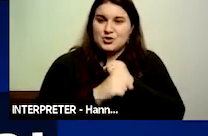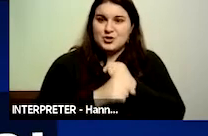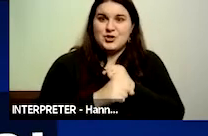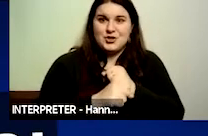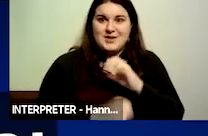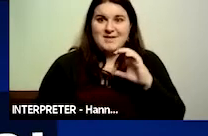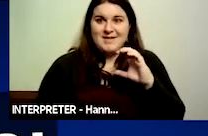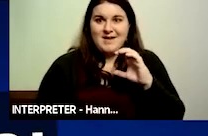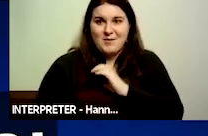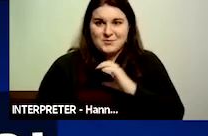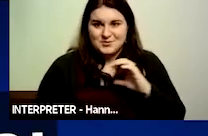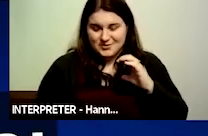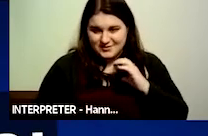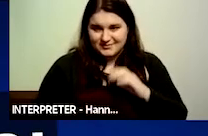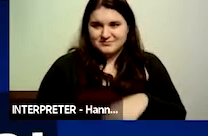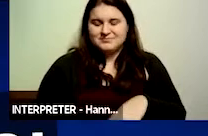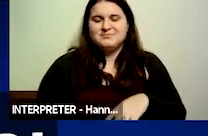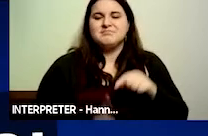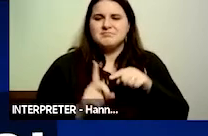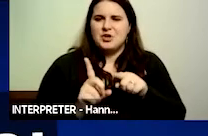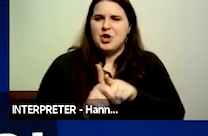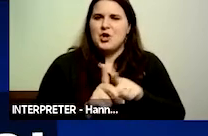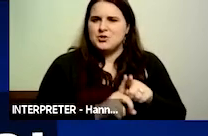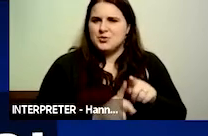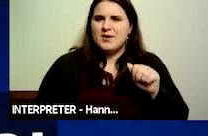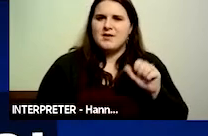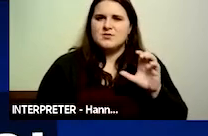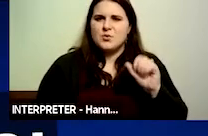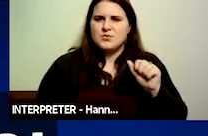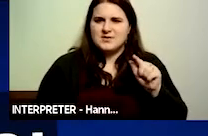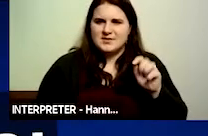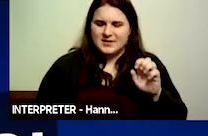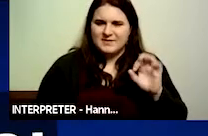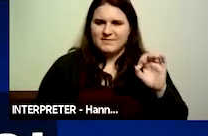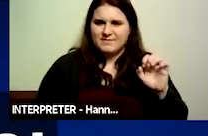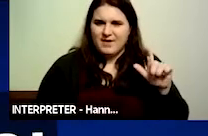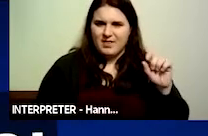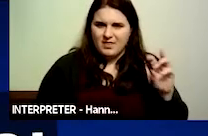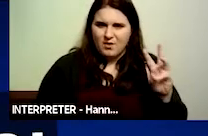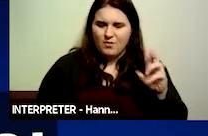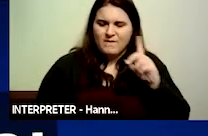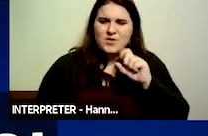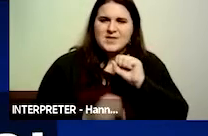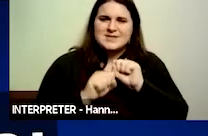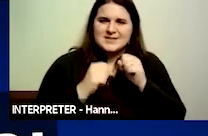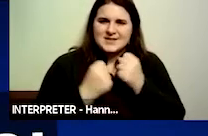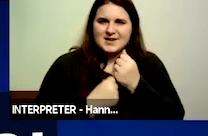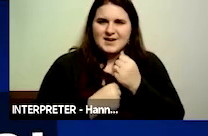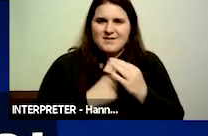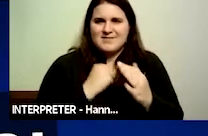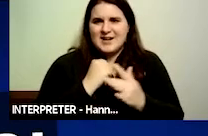Rick Mislan: And it's also an associate fellow in a past president of the Society for technical communications yay communication.